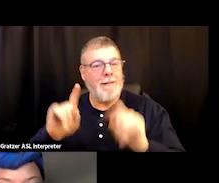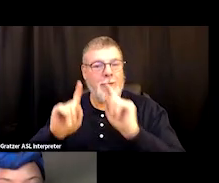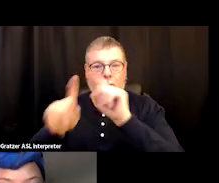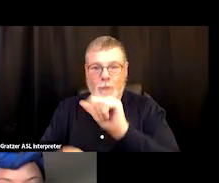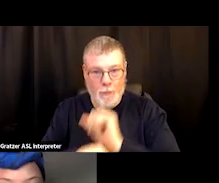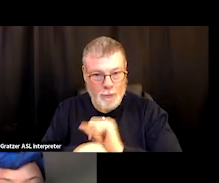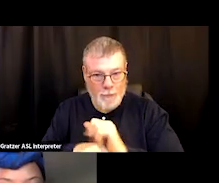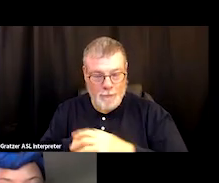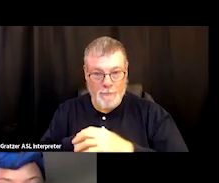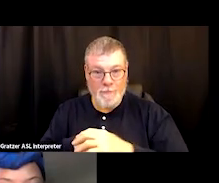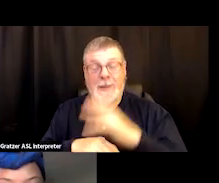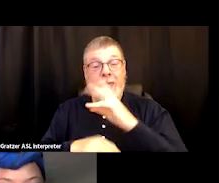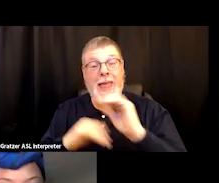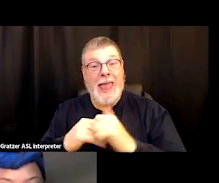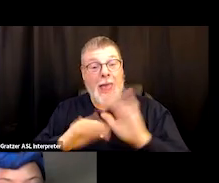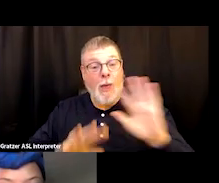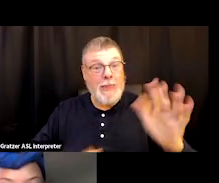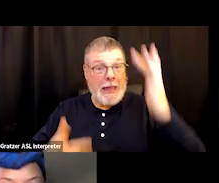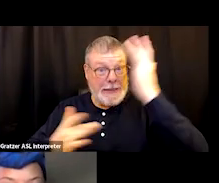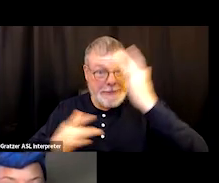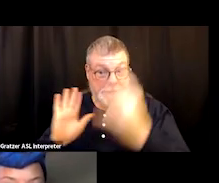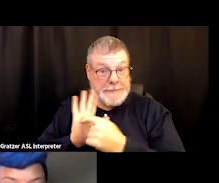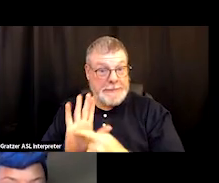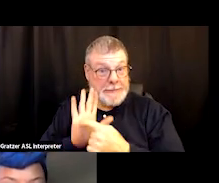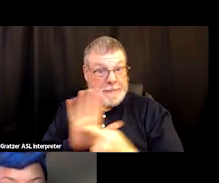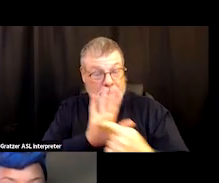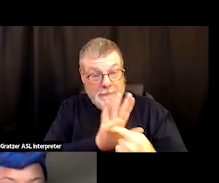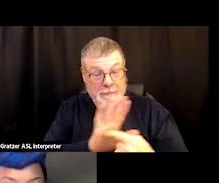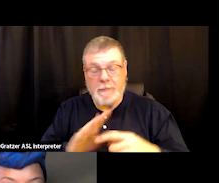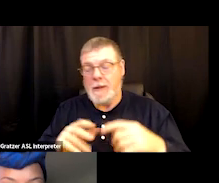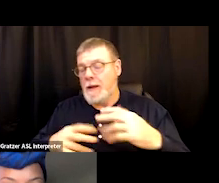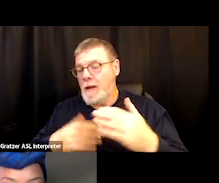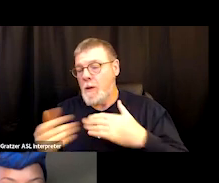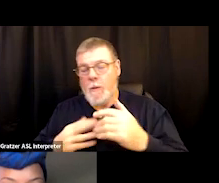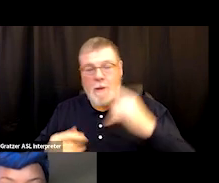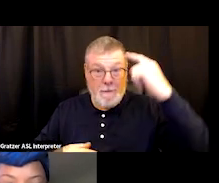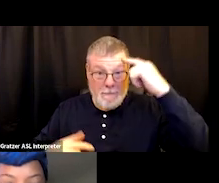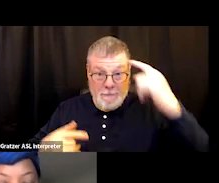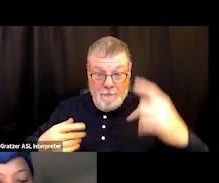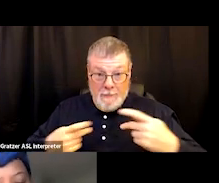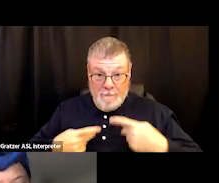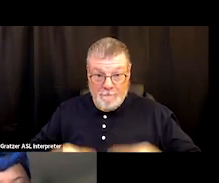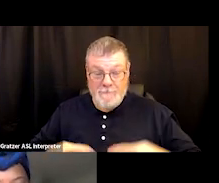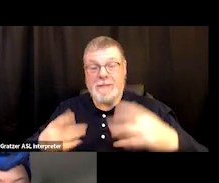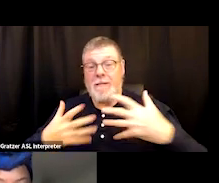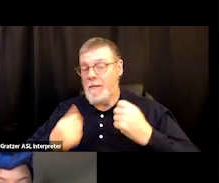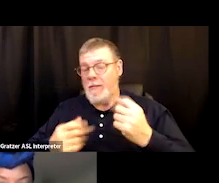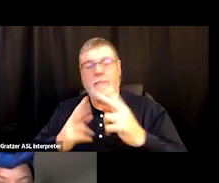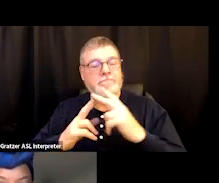and how the symptoms of their disabling health conditions, whether they be mental or physical health symptoms that they're experiencing,